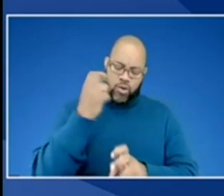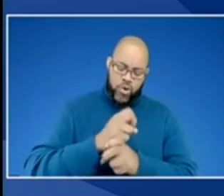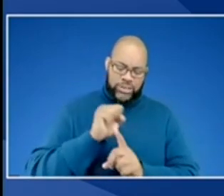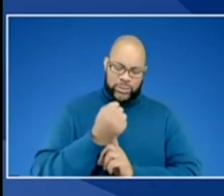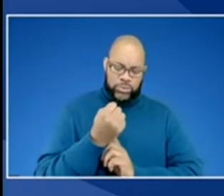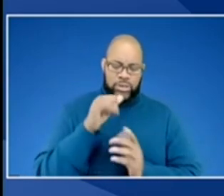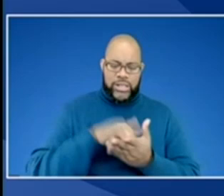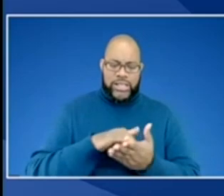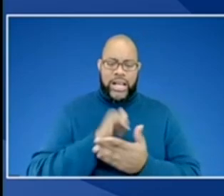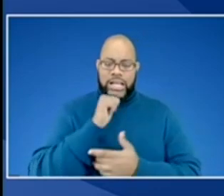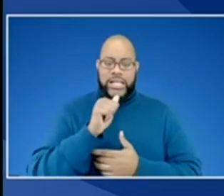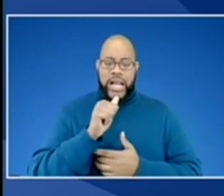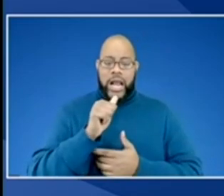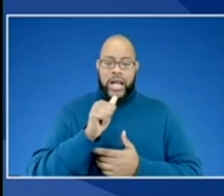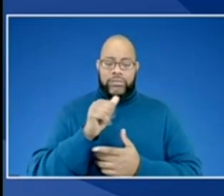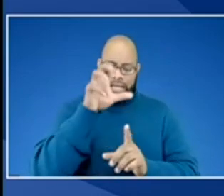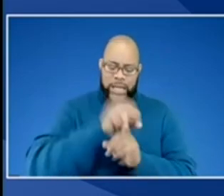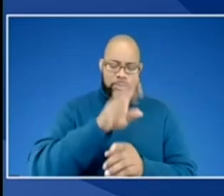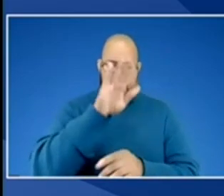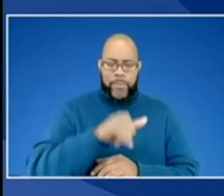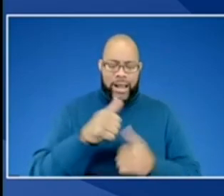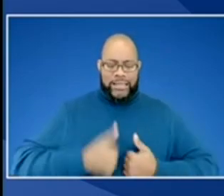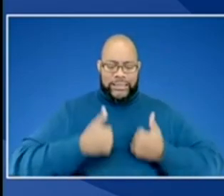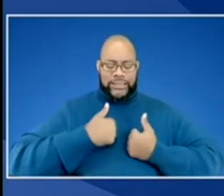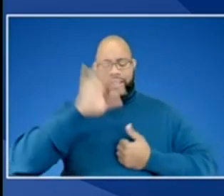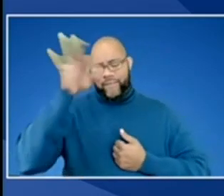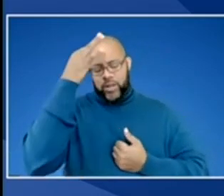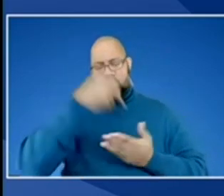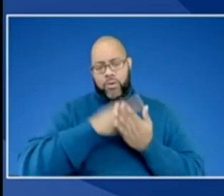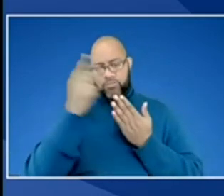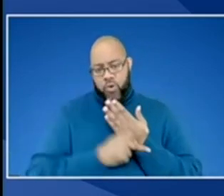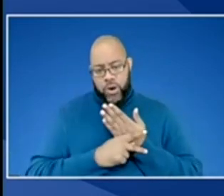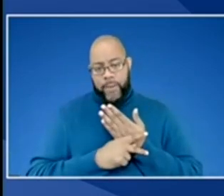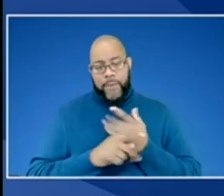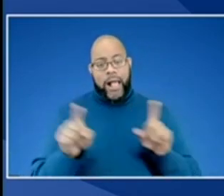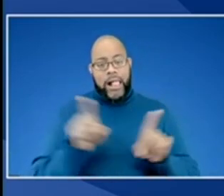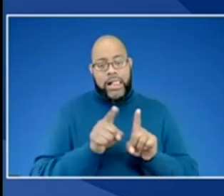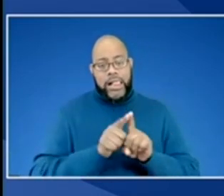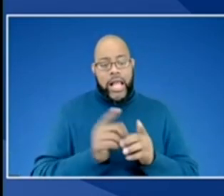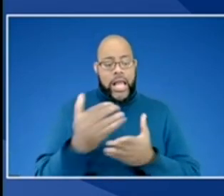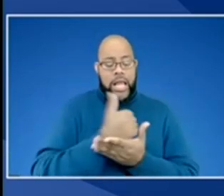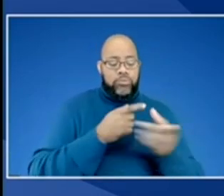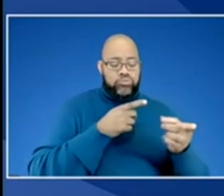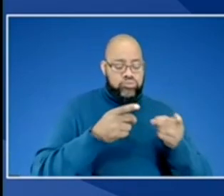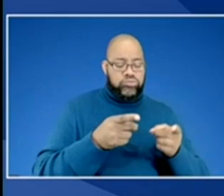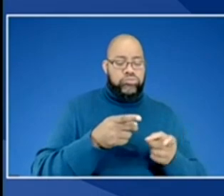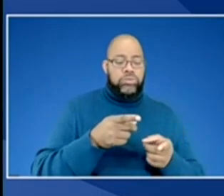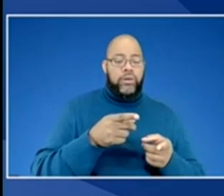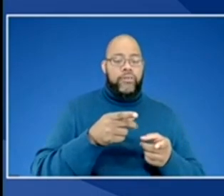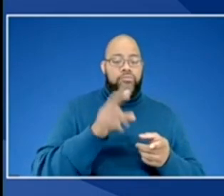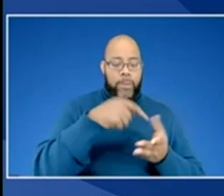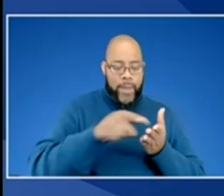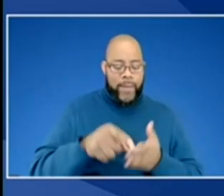otherwise be captured by an existing Federal program, such as Income Driven Repayment, total and permanent disability